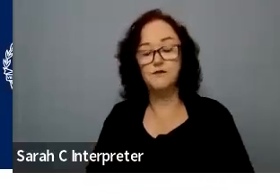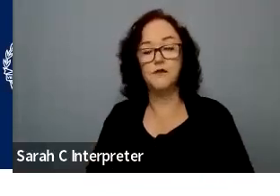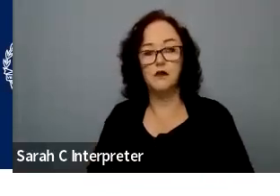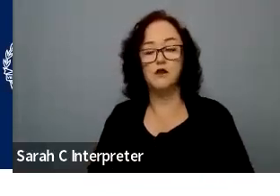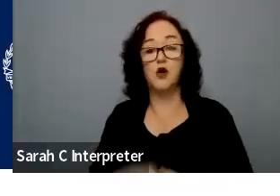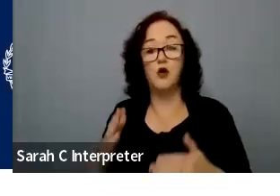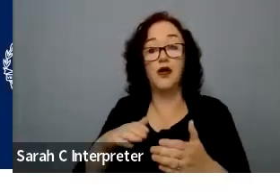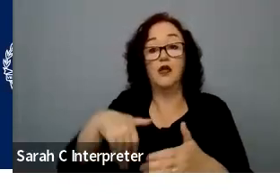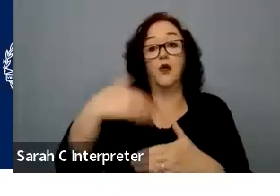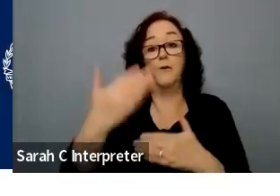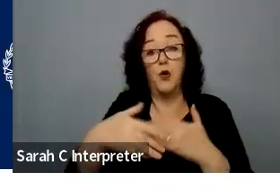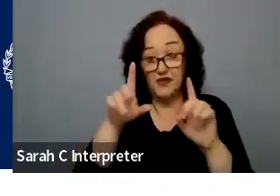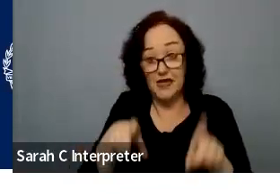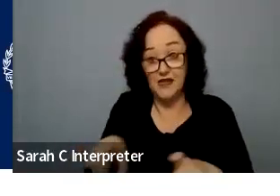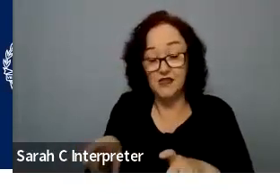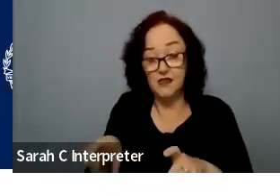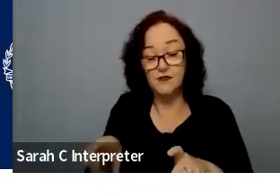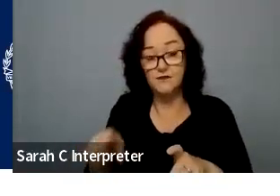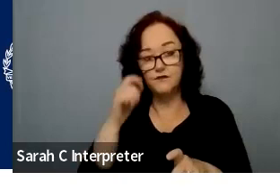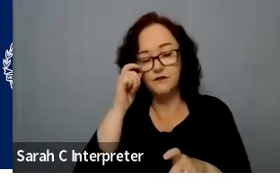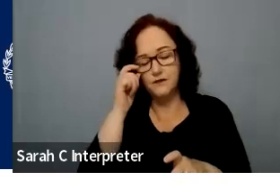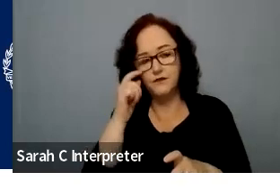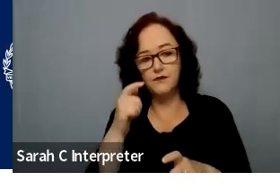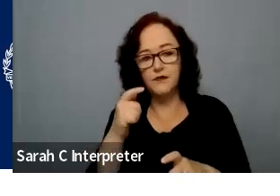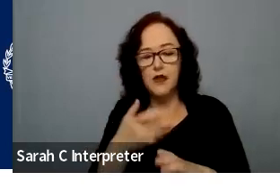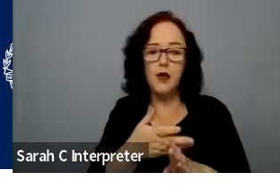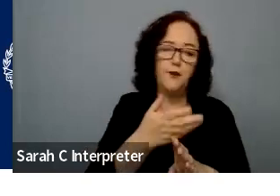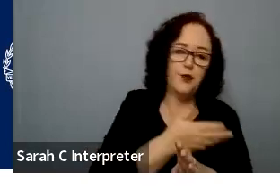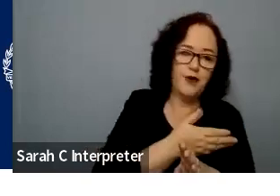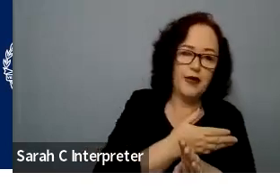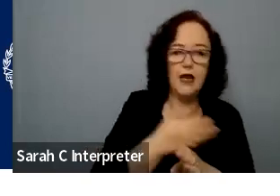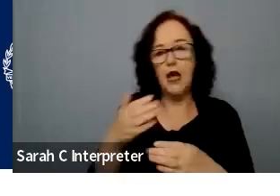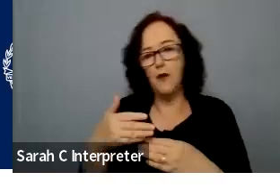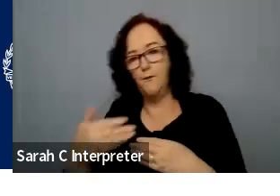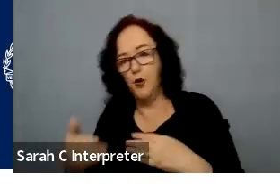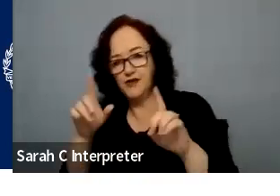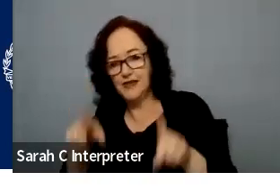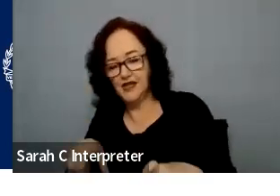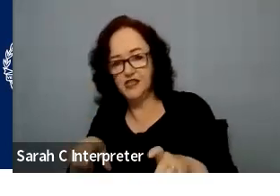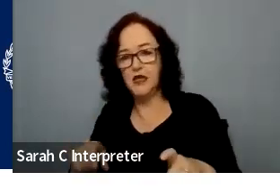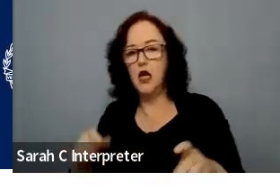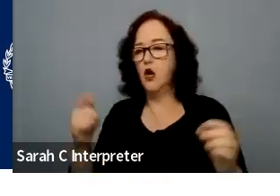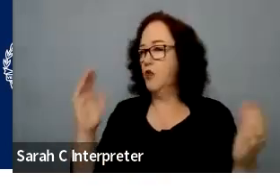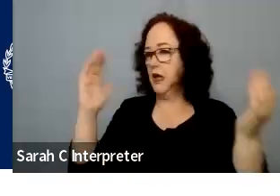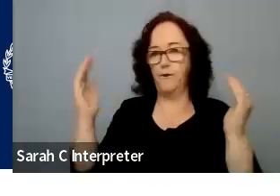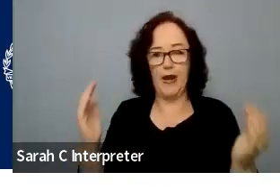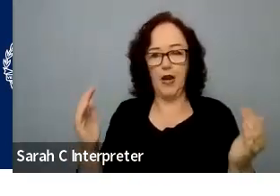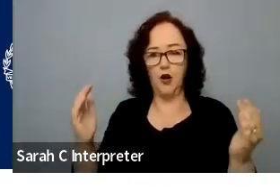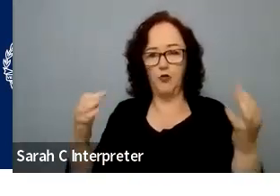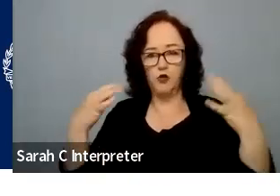or the pretest, the post-test, we compared the pre-test and post-test scores on the 20 item